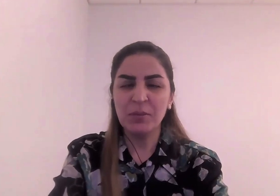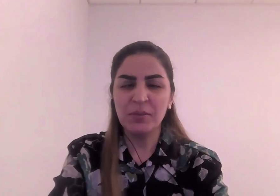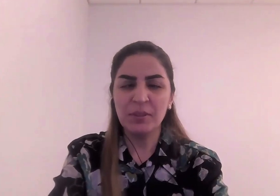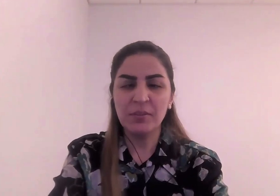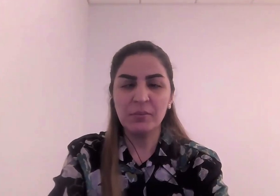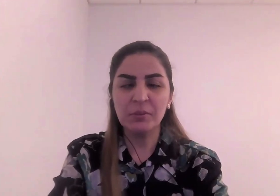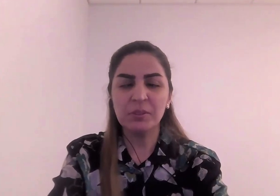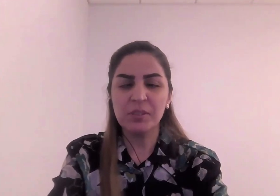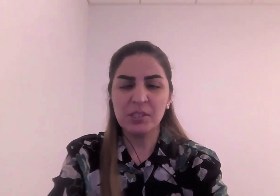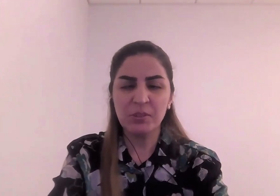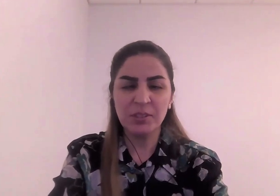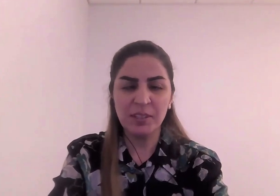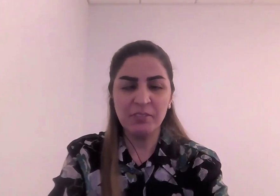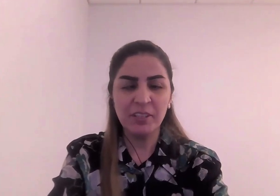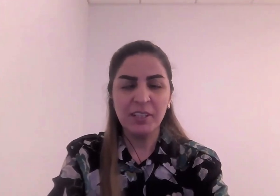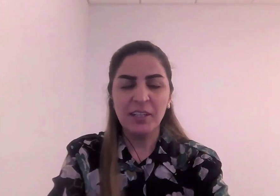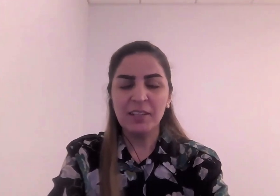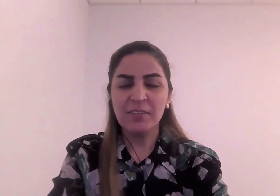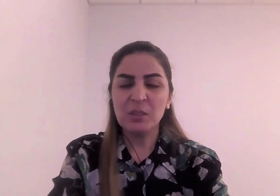Federation of the Deaf and CBM